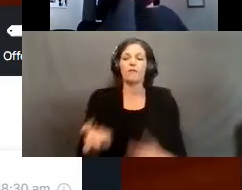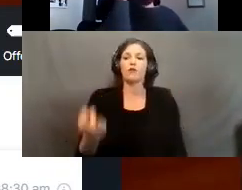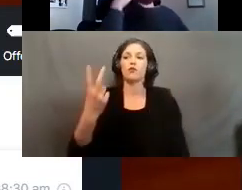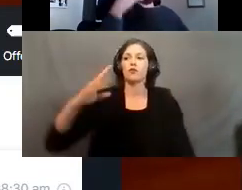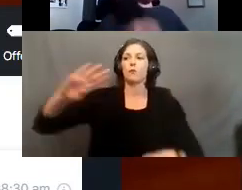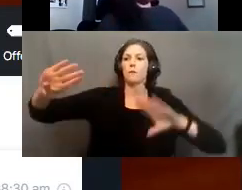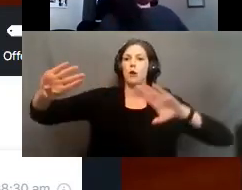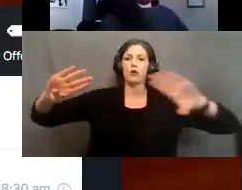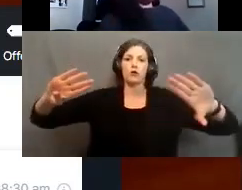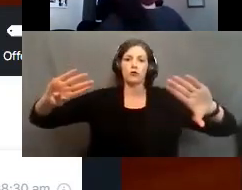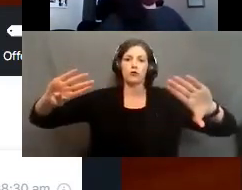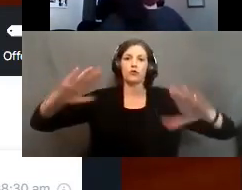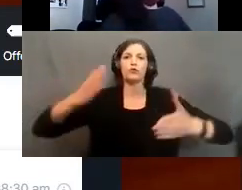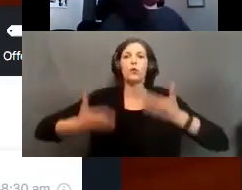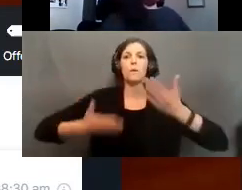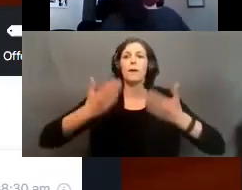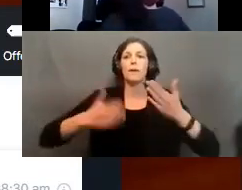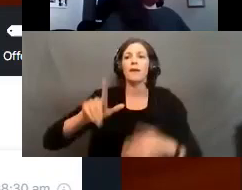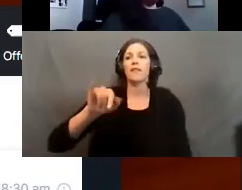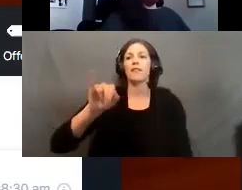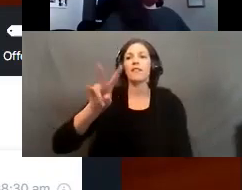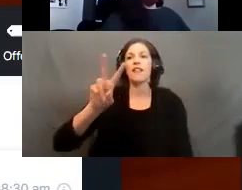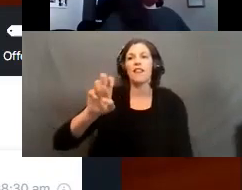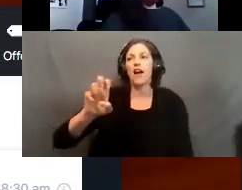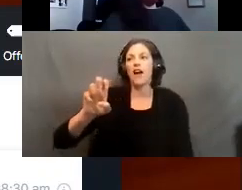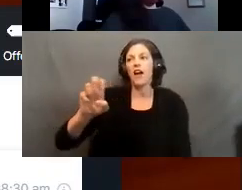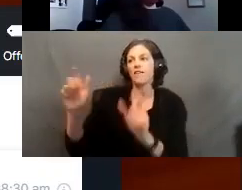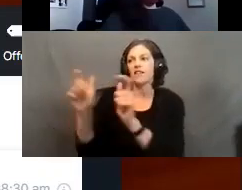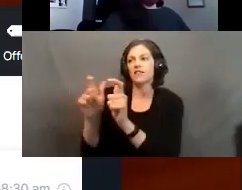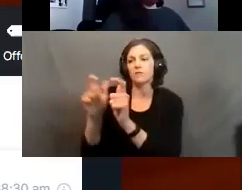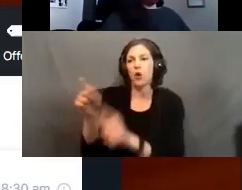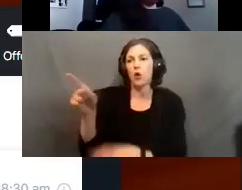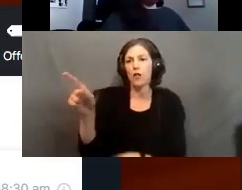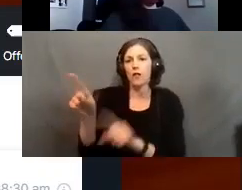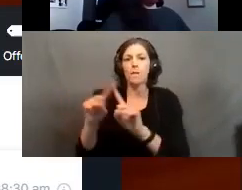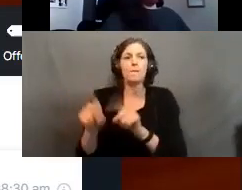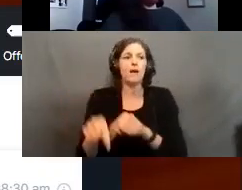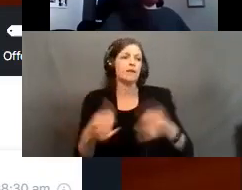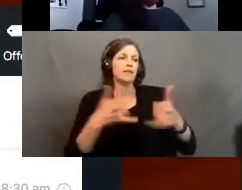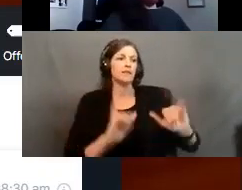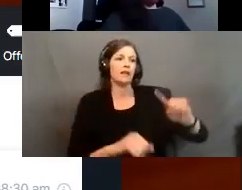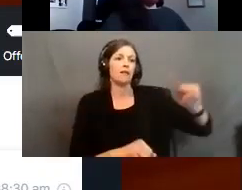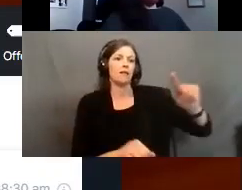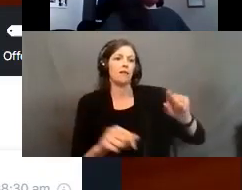monitor where my life session is small I still have it in full-screen on my monitor